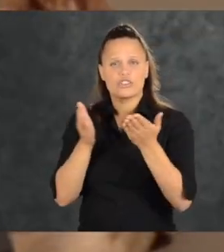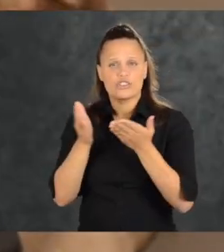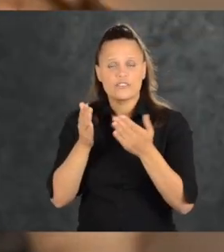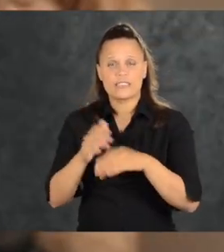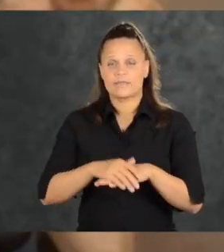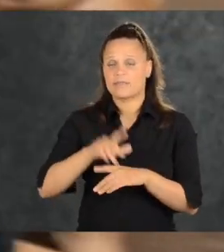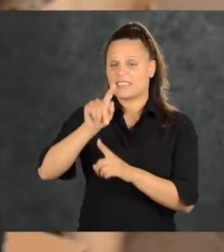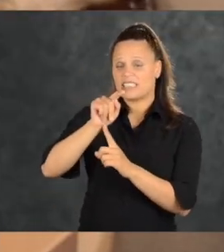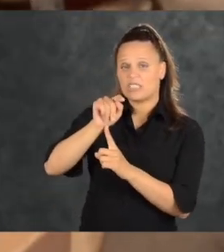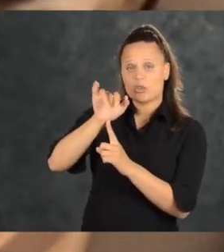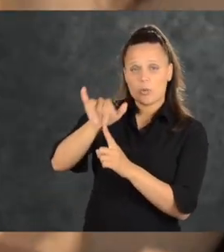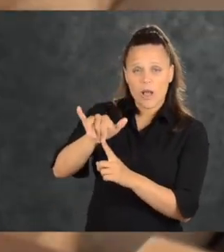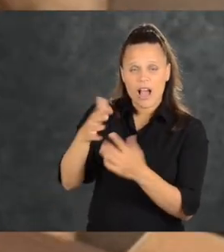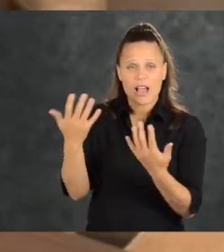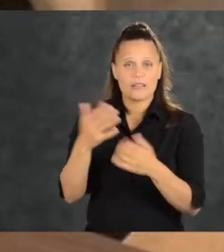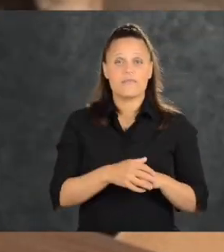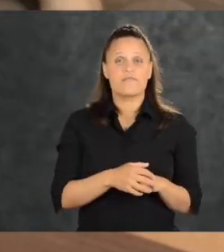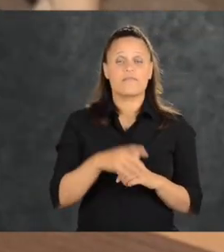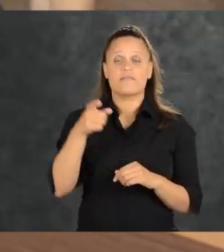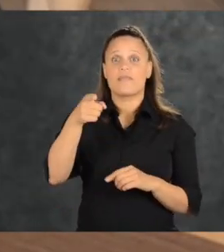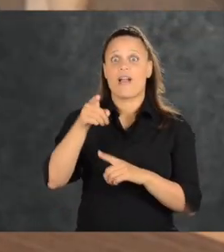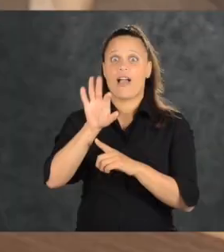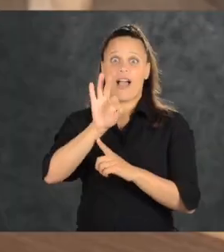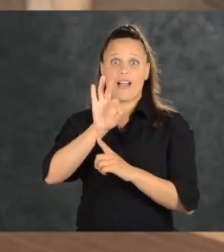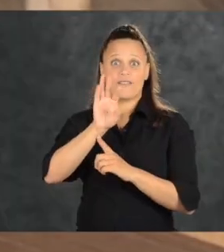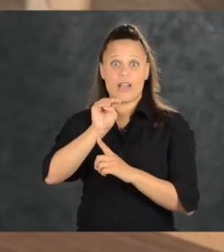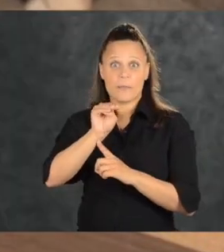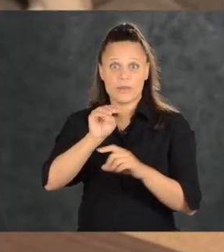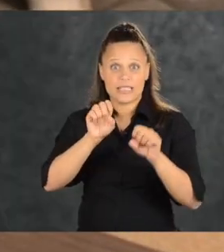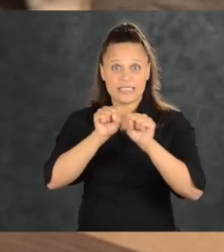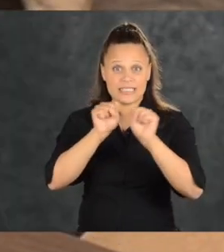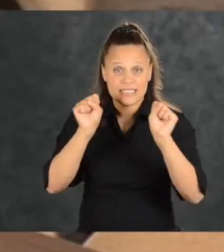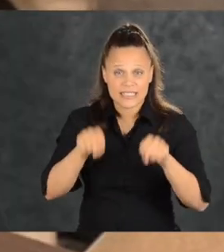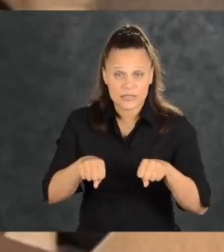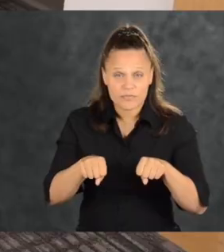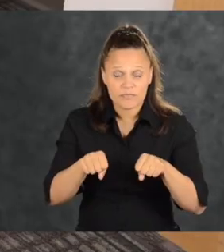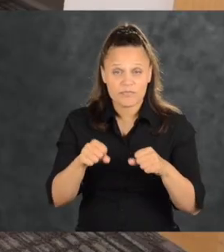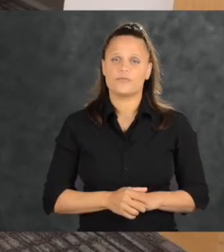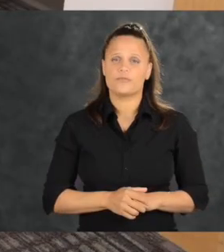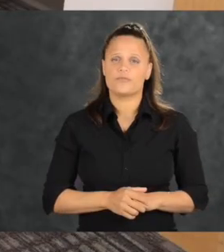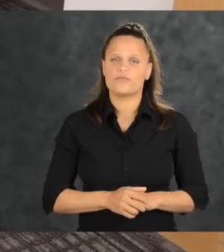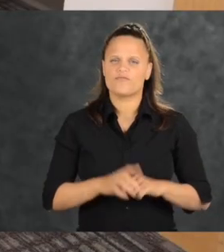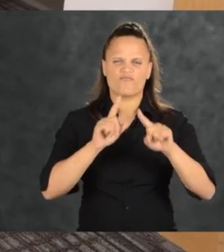and assisted technology to make that job as easy as possible. Sadie continues her conversation